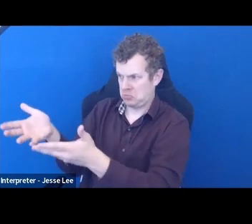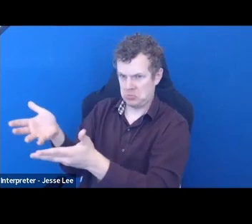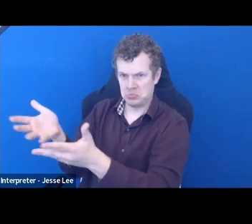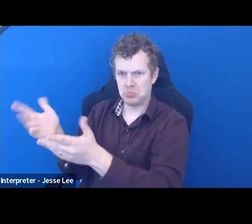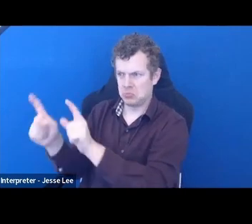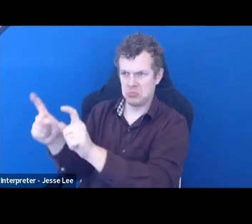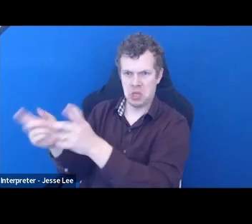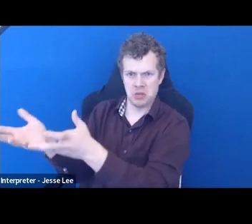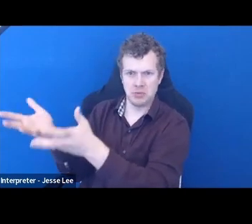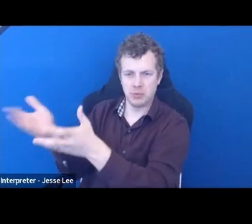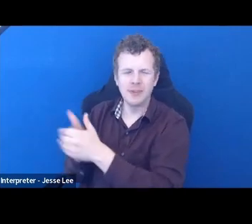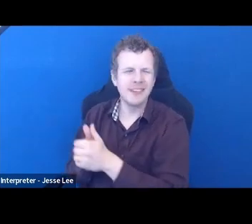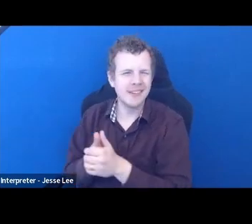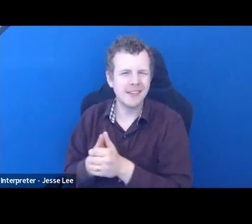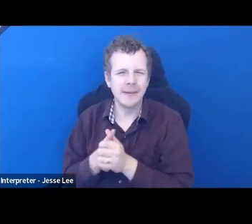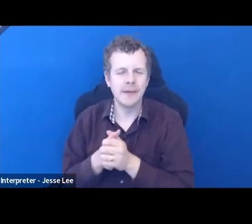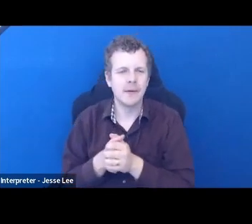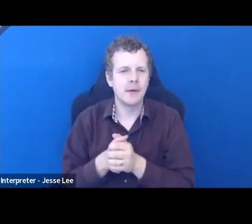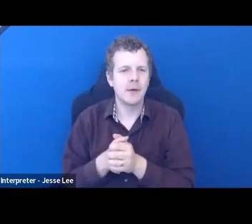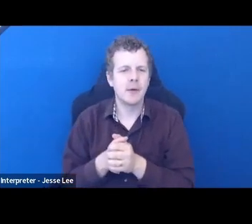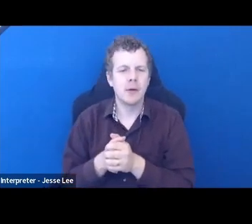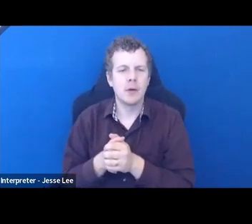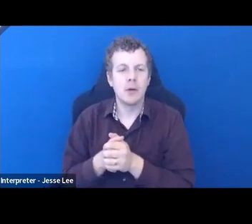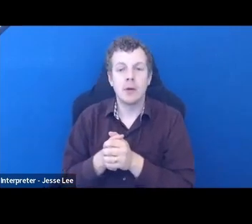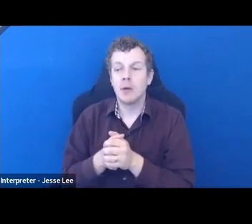Assisting with understanding the potential outcomes and this is part